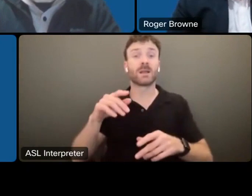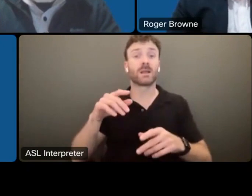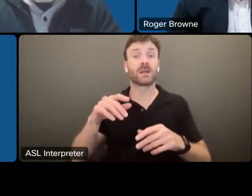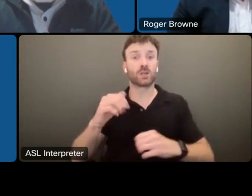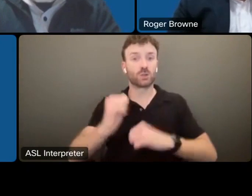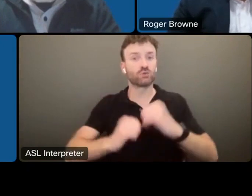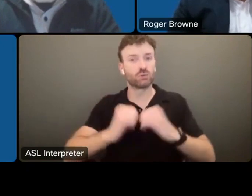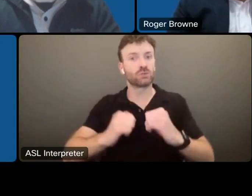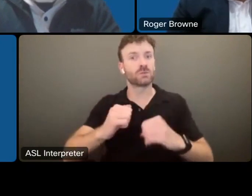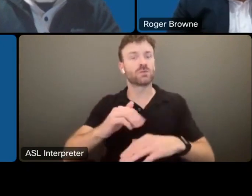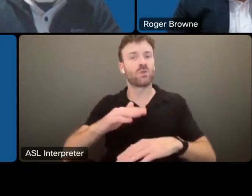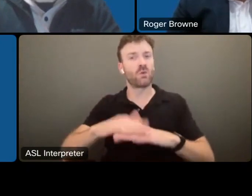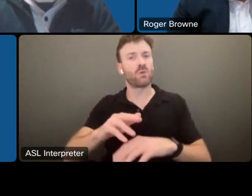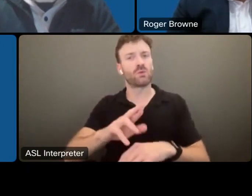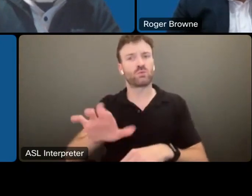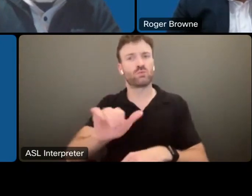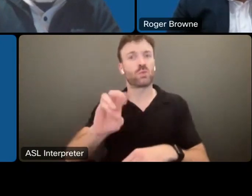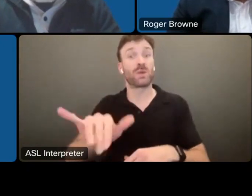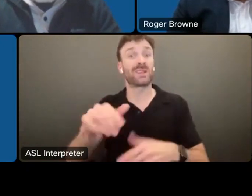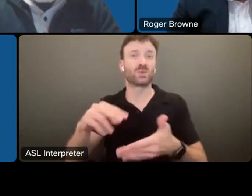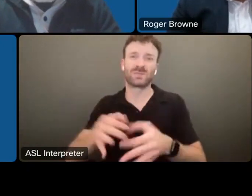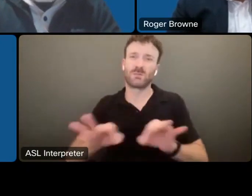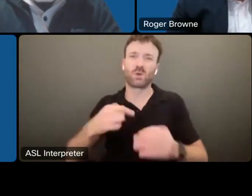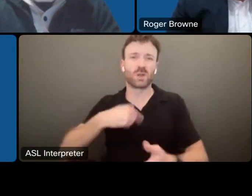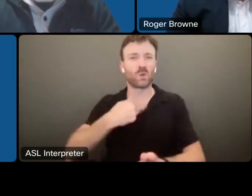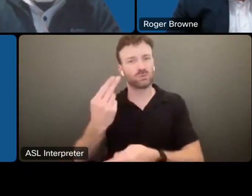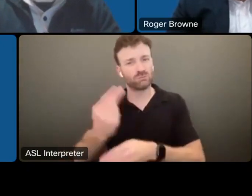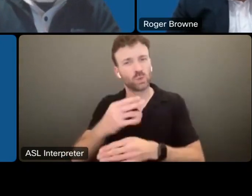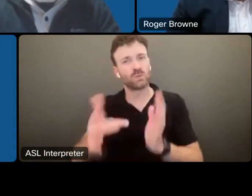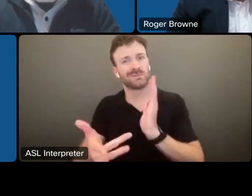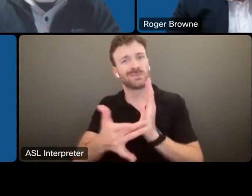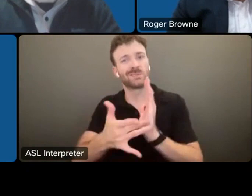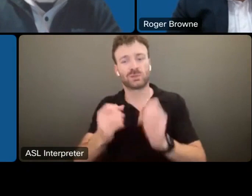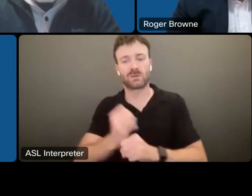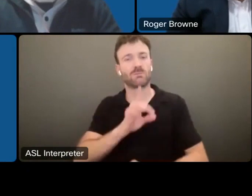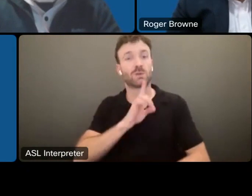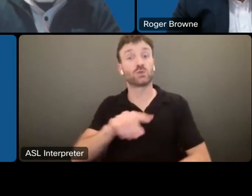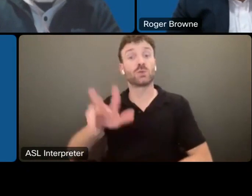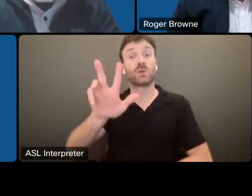So really it's imperative for us to be leveraging the technology to make sure that the 311 people